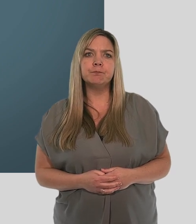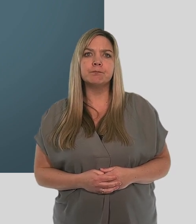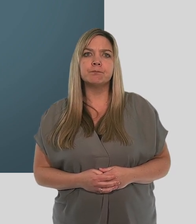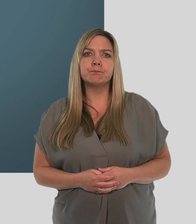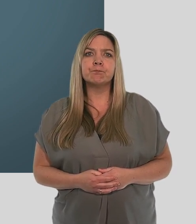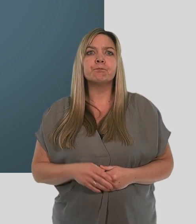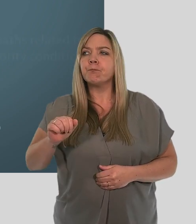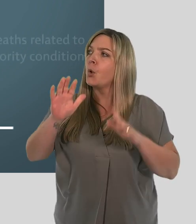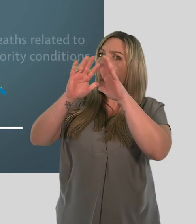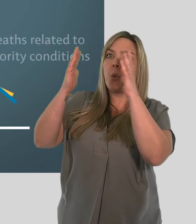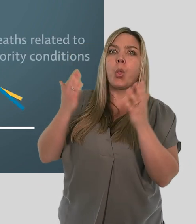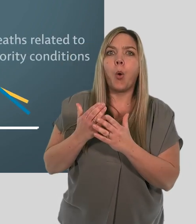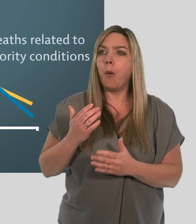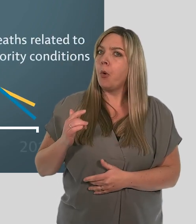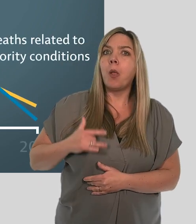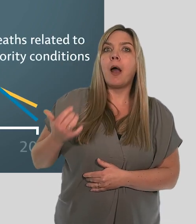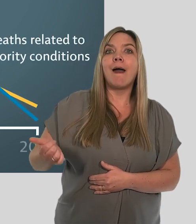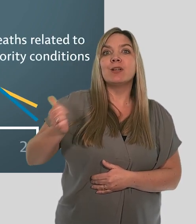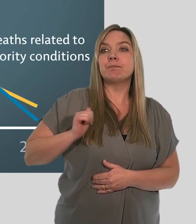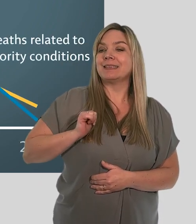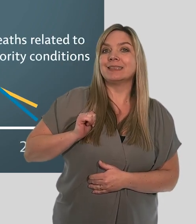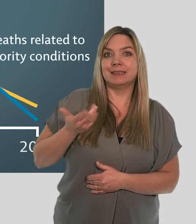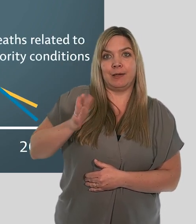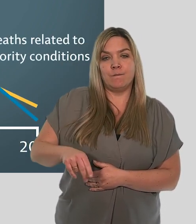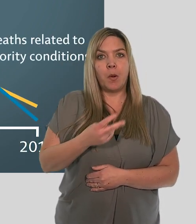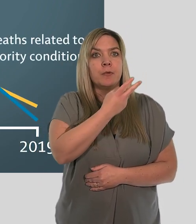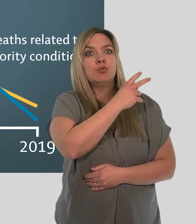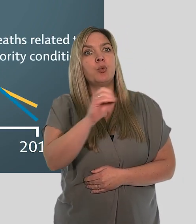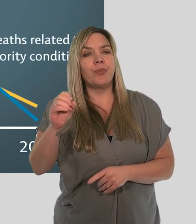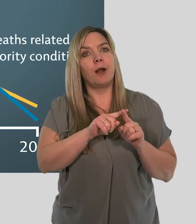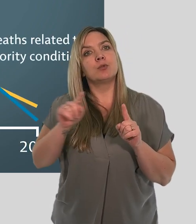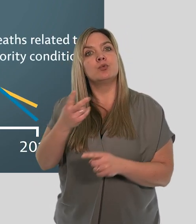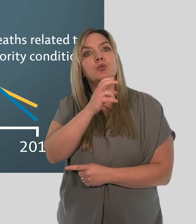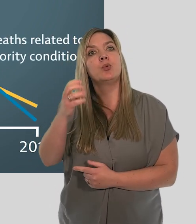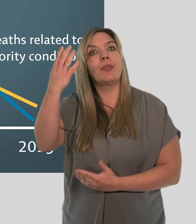were made because of declines in deaths from these 15 conditions.